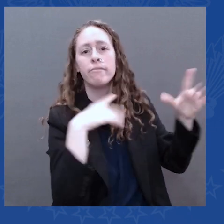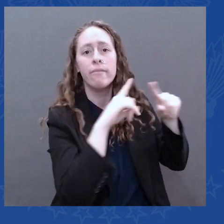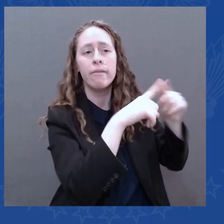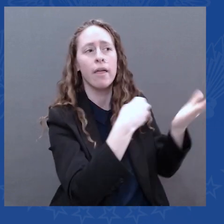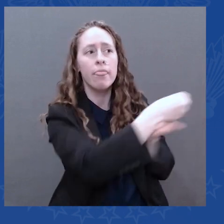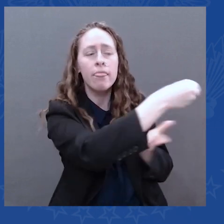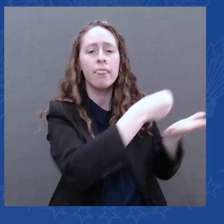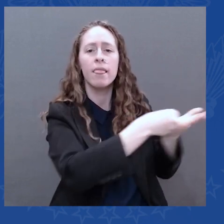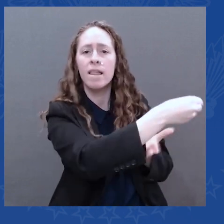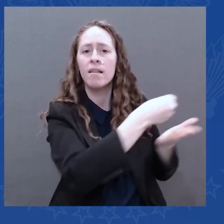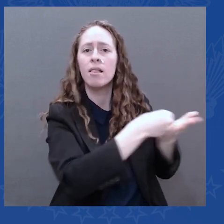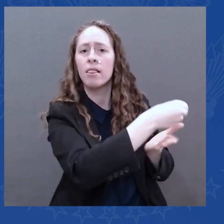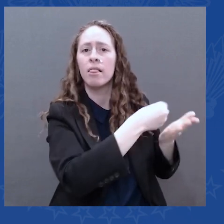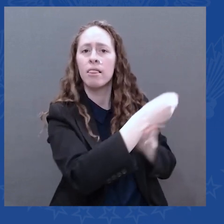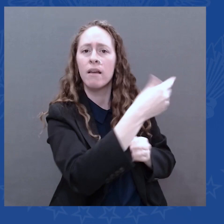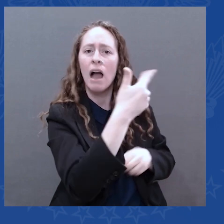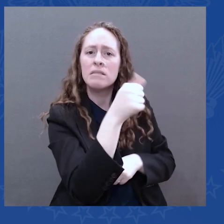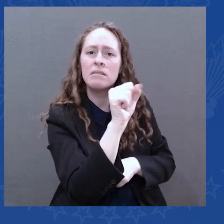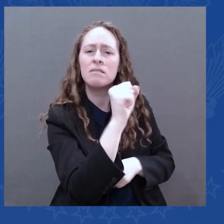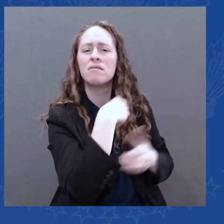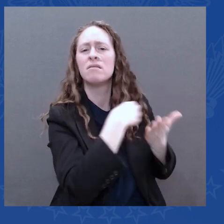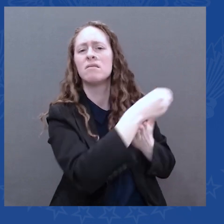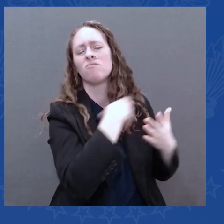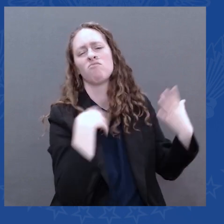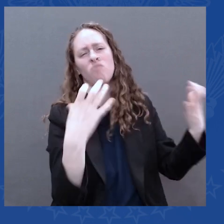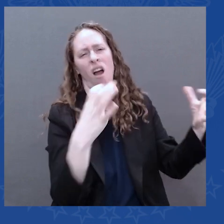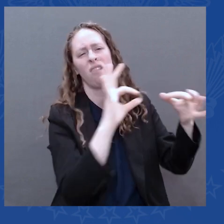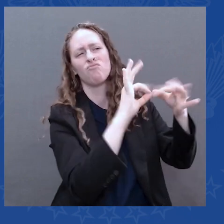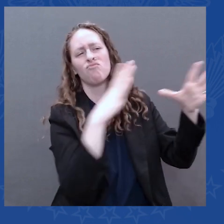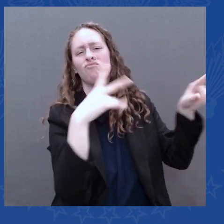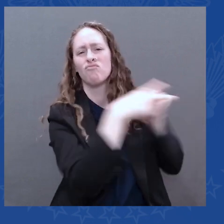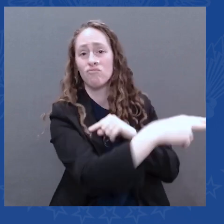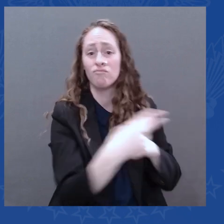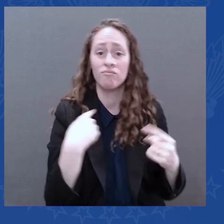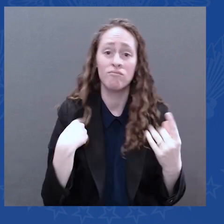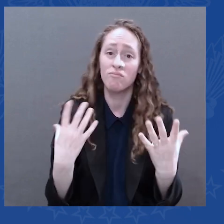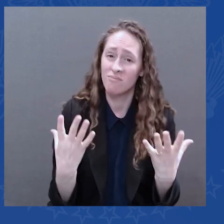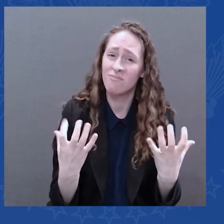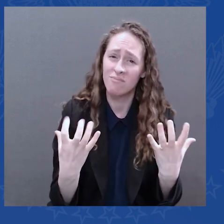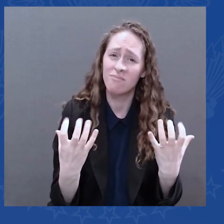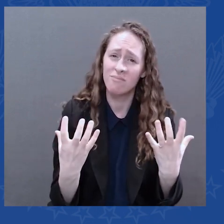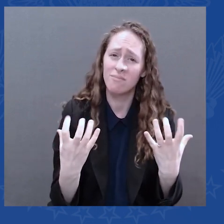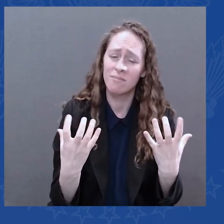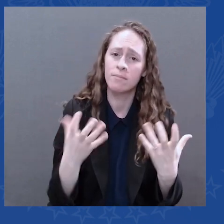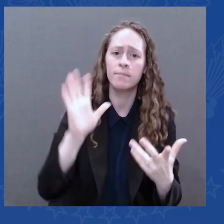And this can only be achieved through, of course, first of all, investment in renewables,